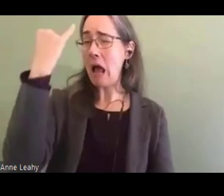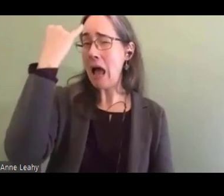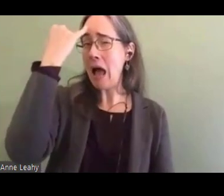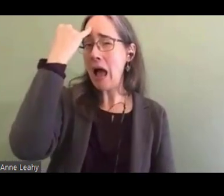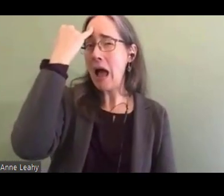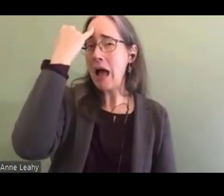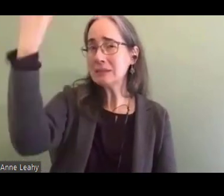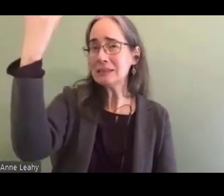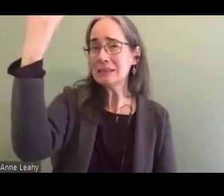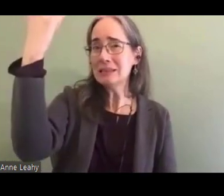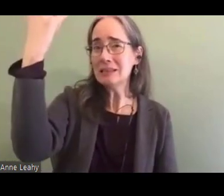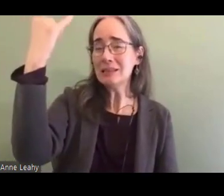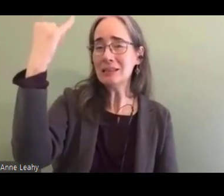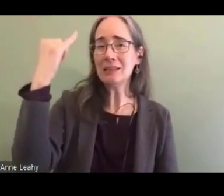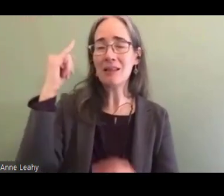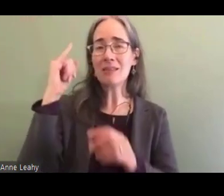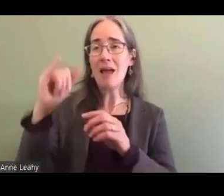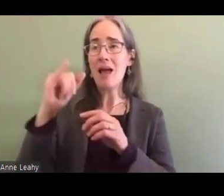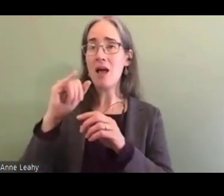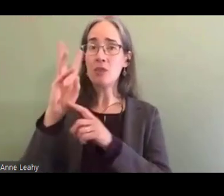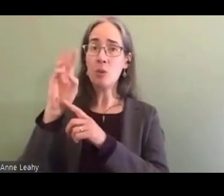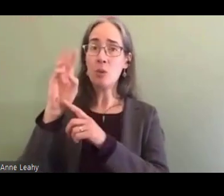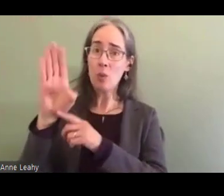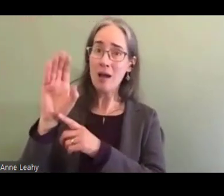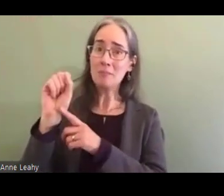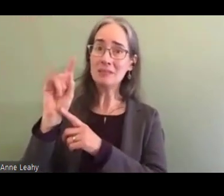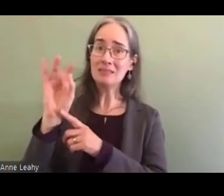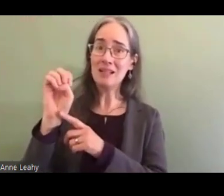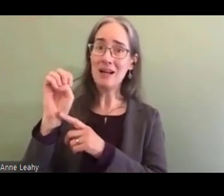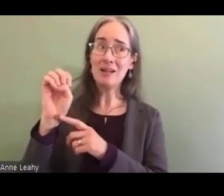The idea that the website which permits you